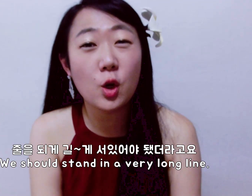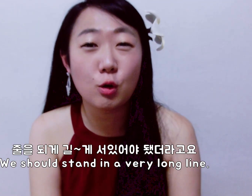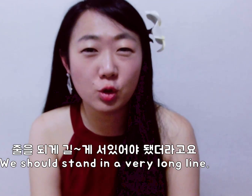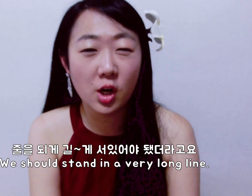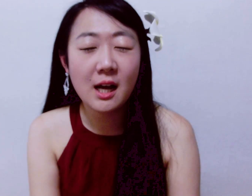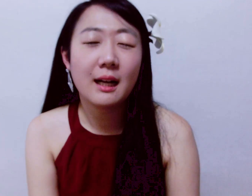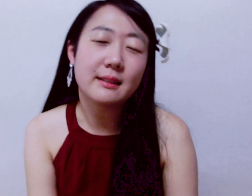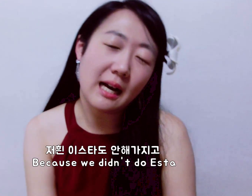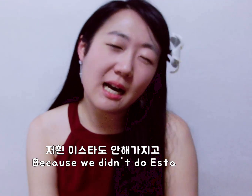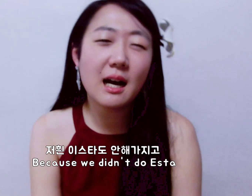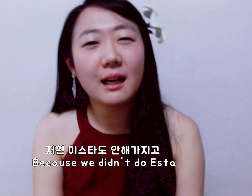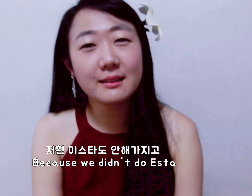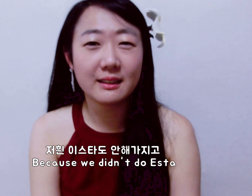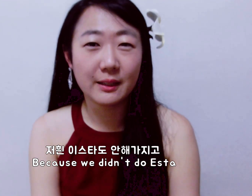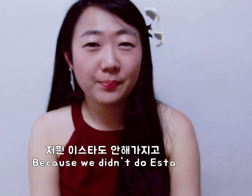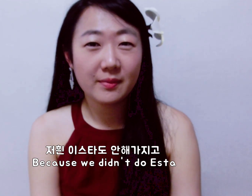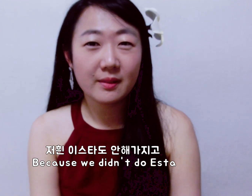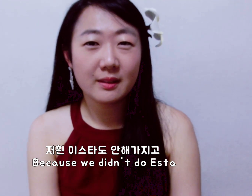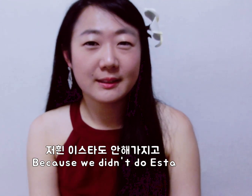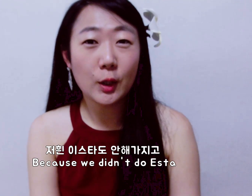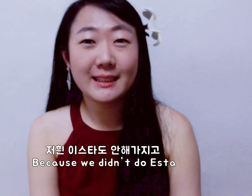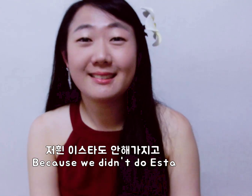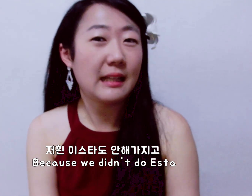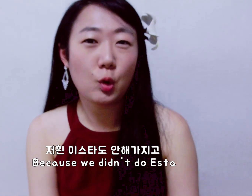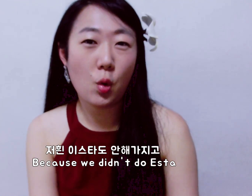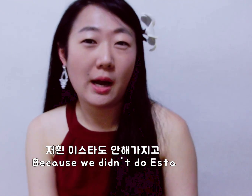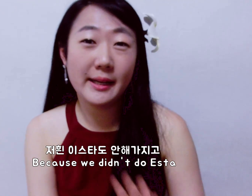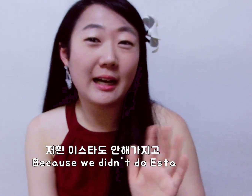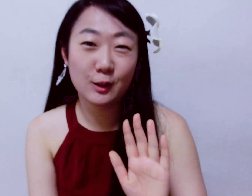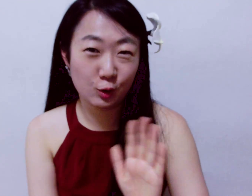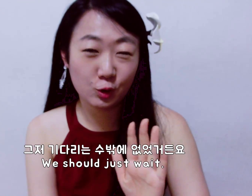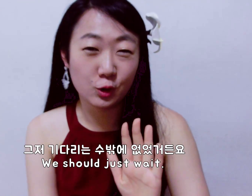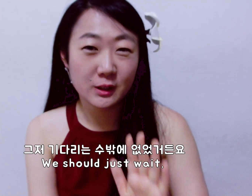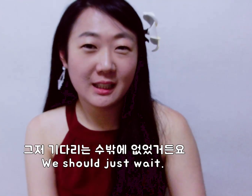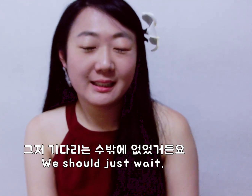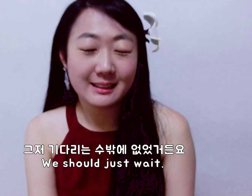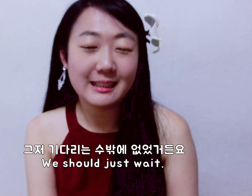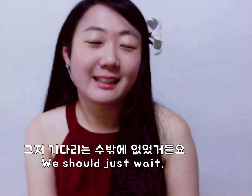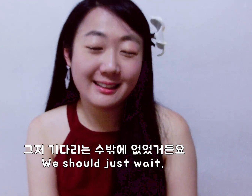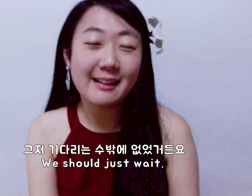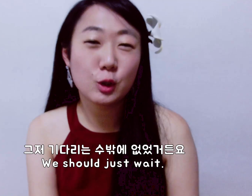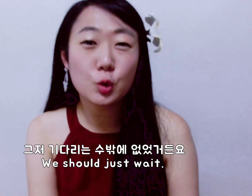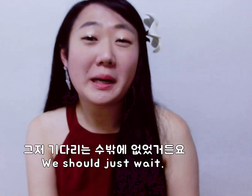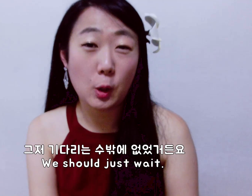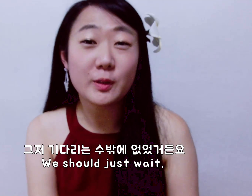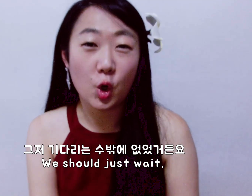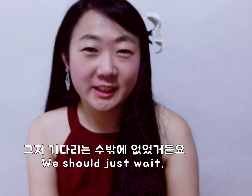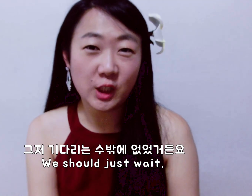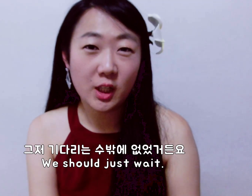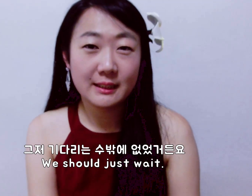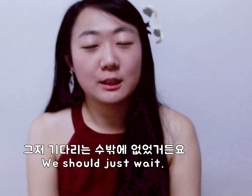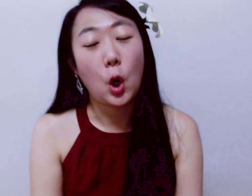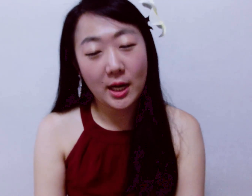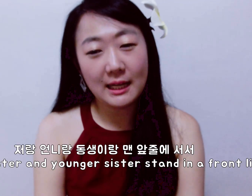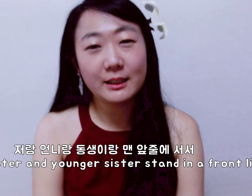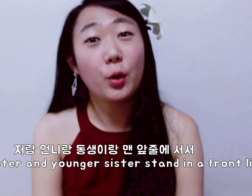불편하신 점은 없으셨나요 was everything okay기억하기 쉬운 우리의 존재our